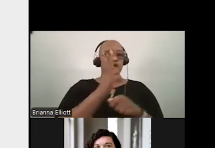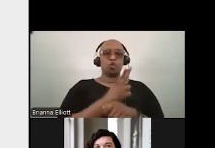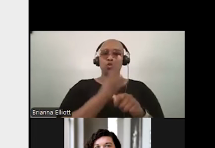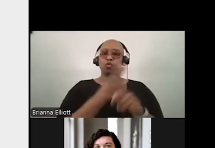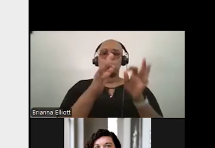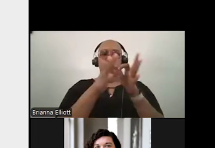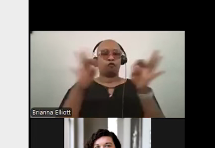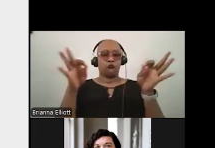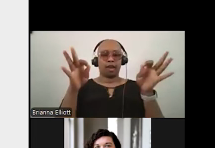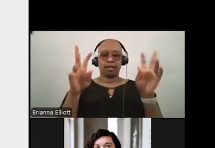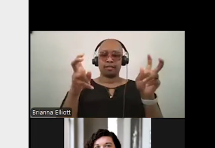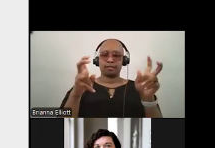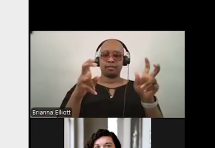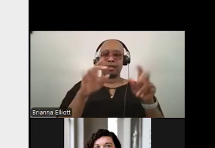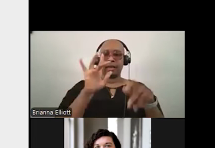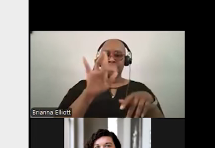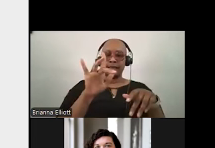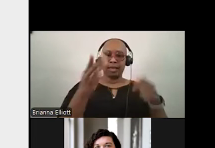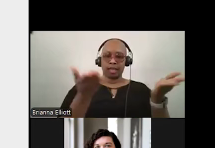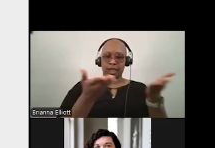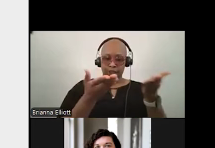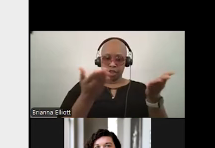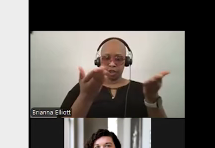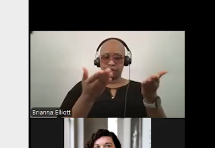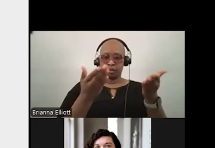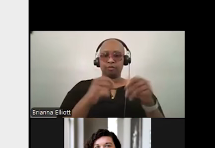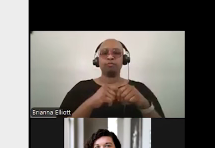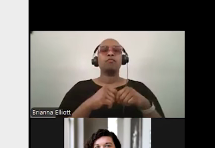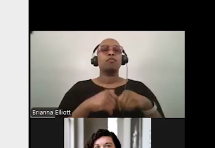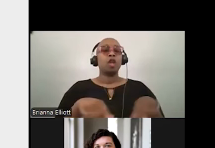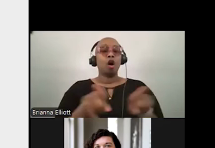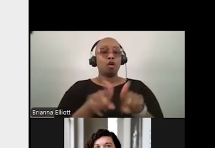visually, you want to make sure those links are underlined or otherwise visually distinct, not